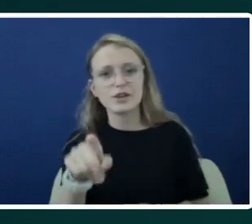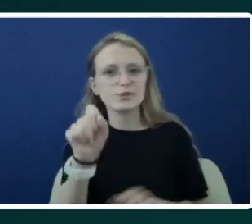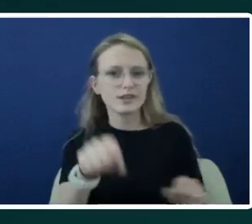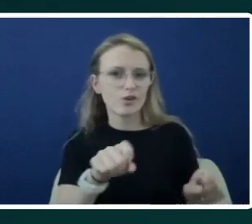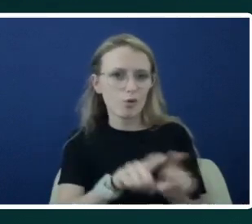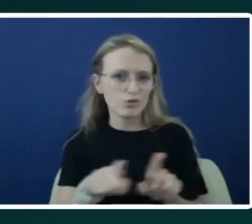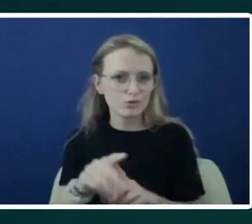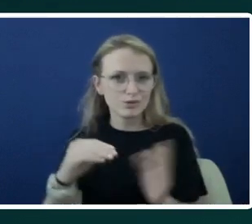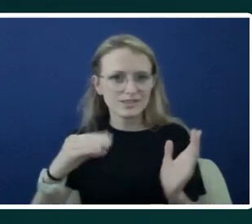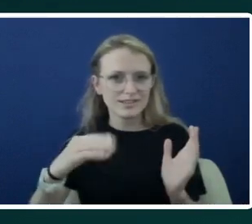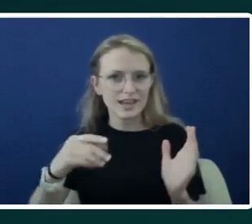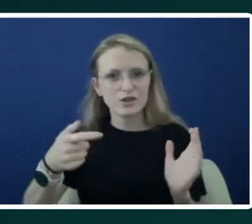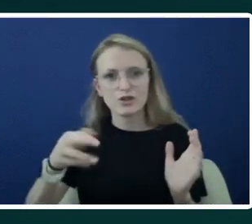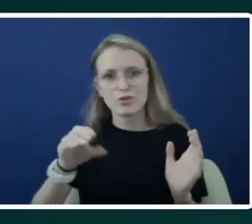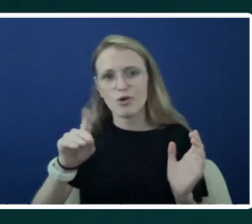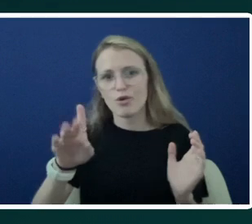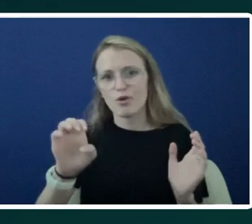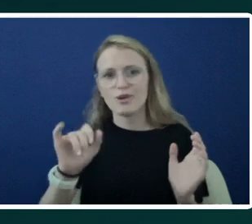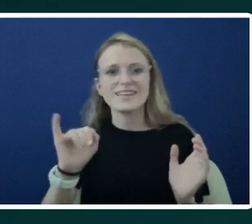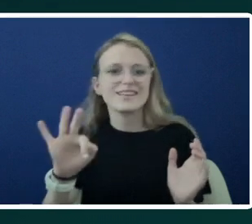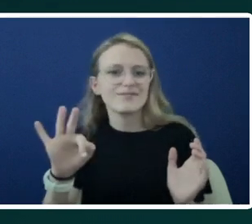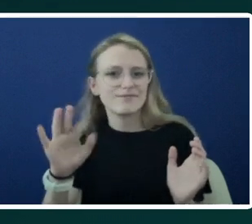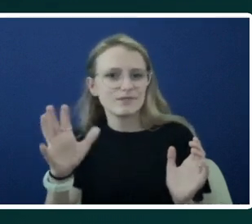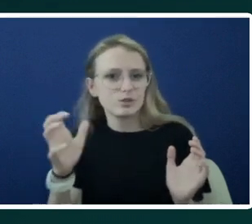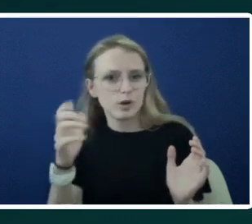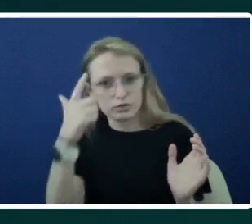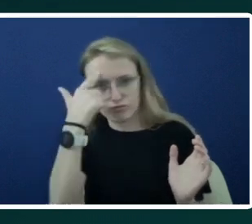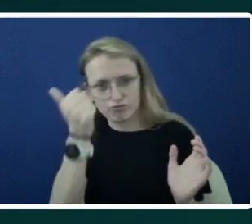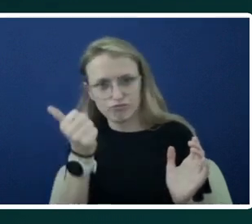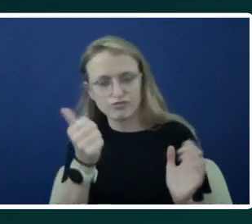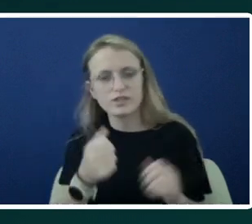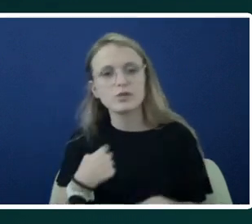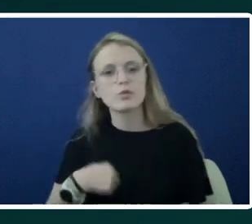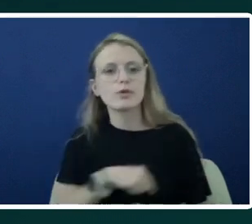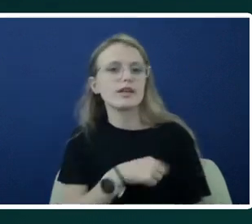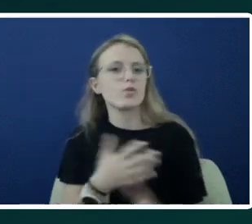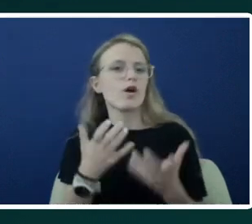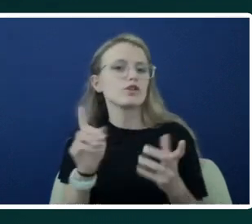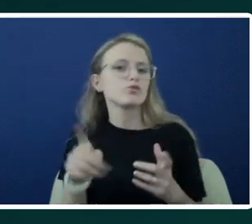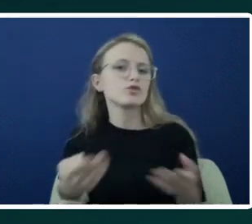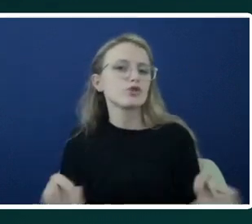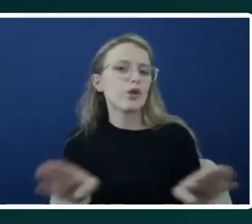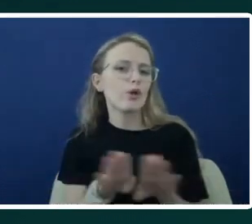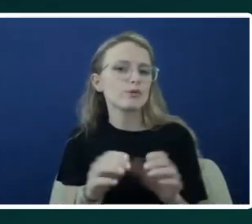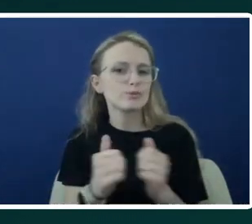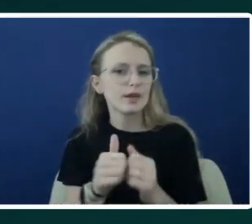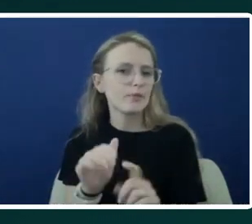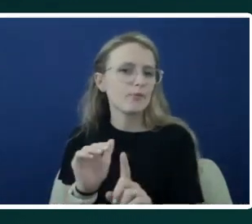with your phone if you like. And we wanted to just close with a reminder that we can all be history